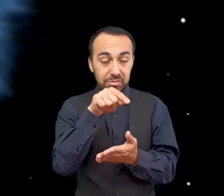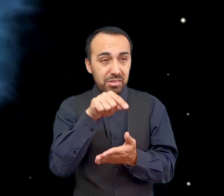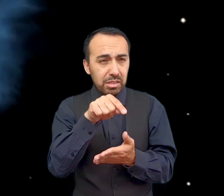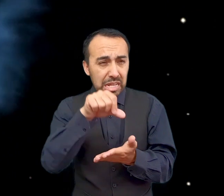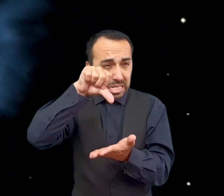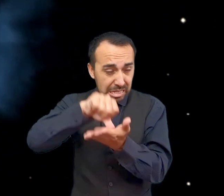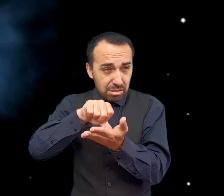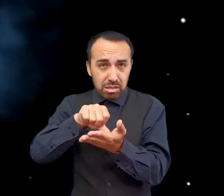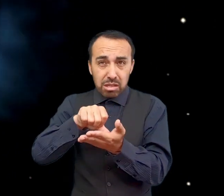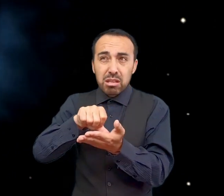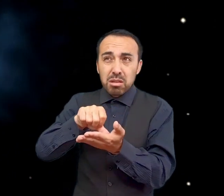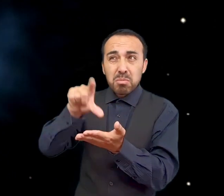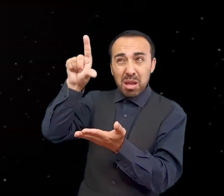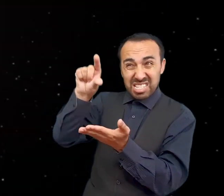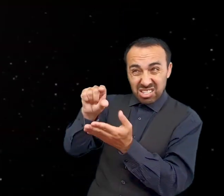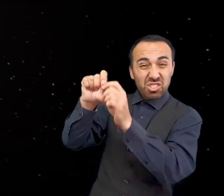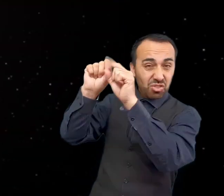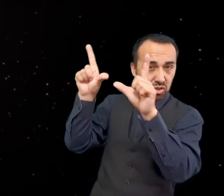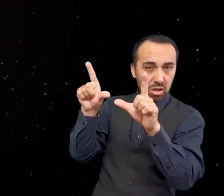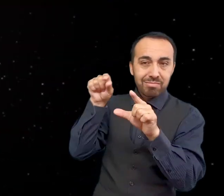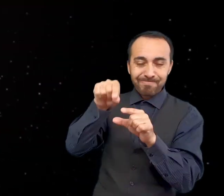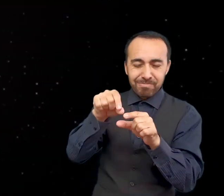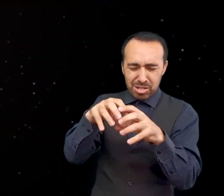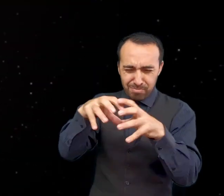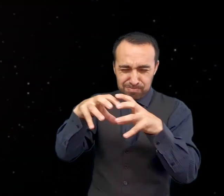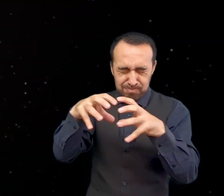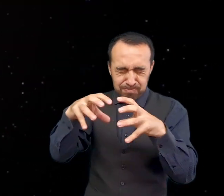of the star, causing it to explode in a supernova explosion.